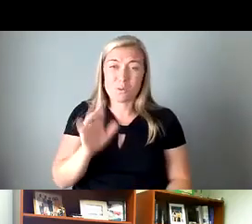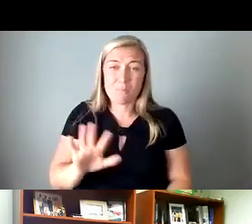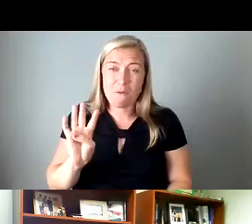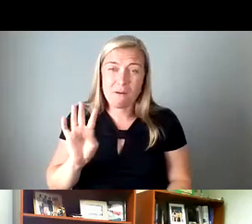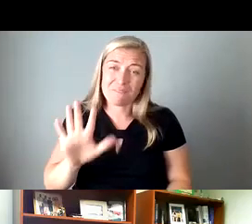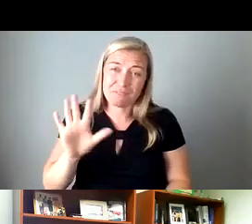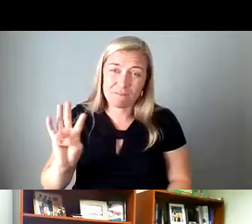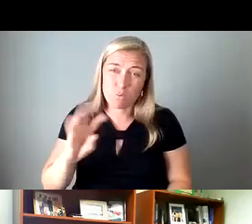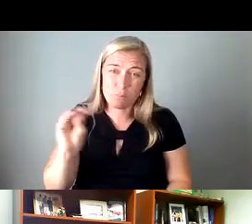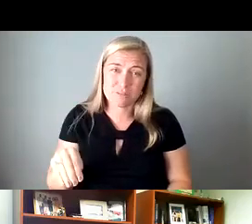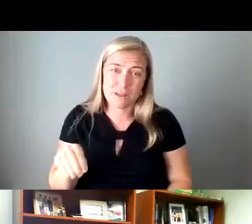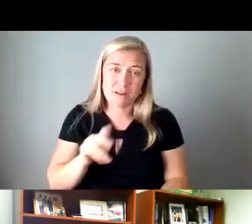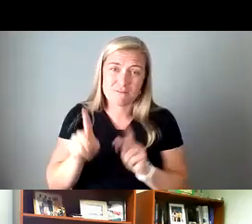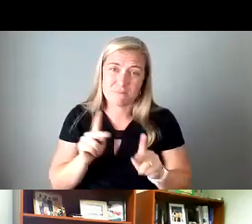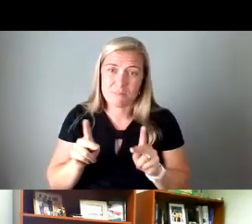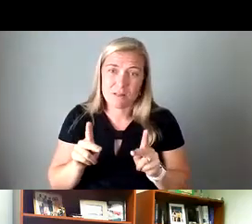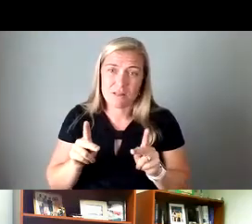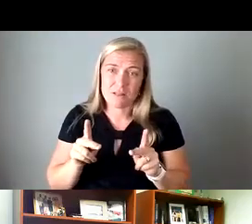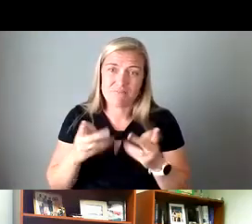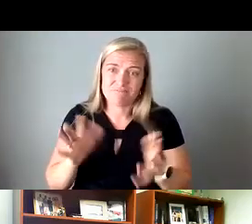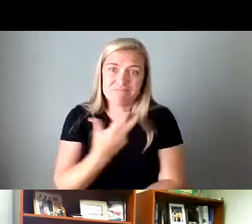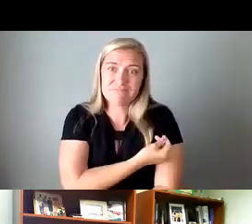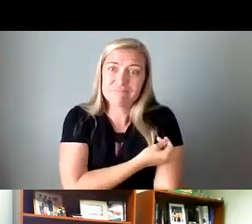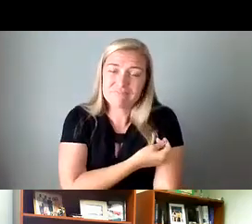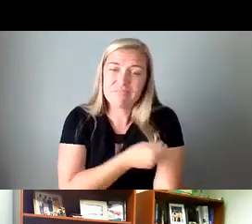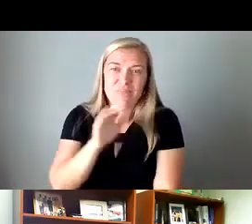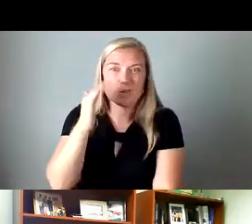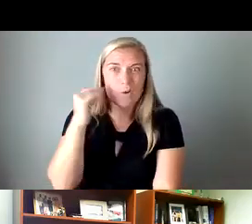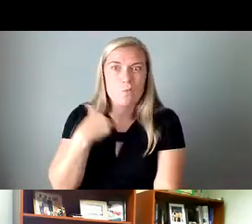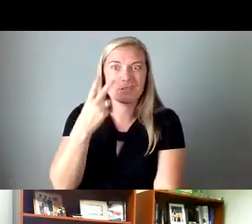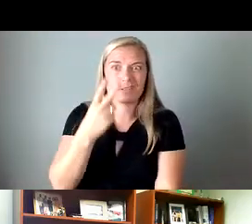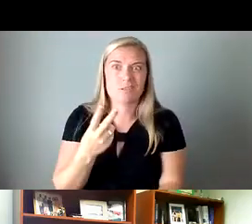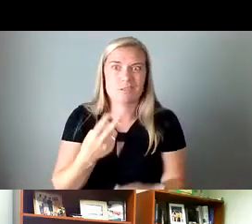is why we see we're seeing the surge of cases that we're seeing now. Part of that